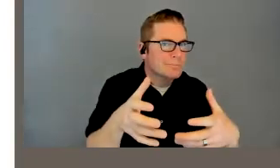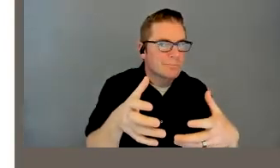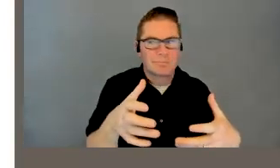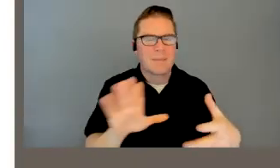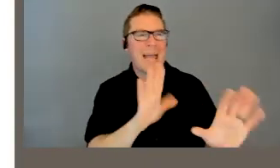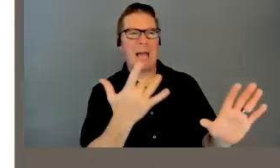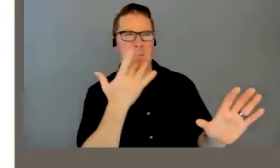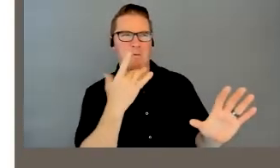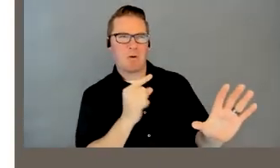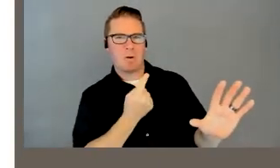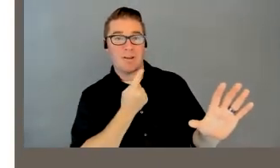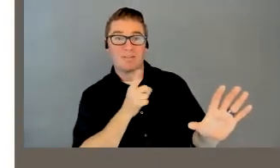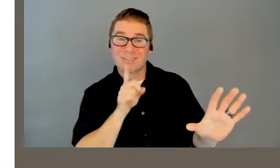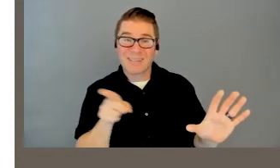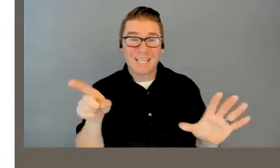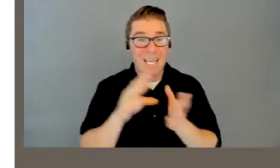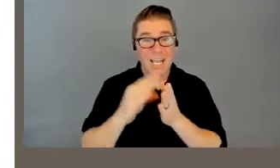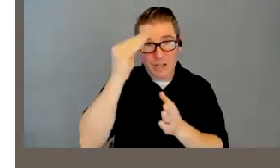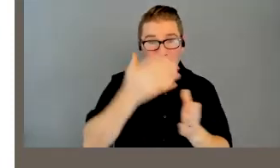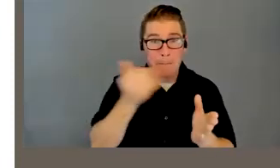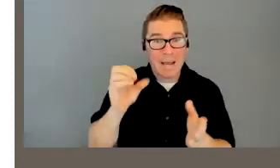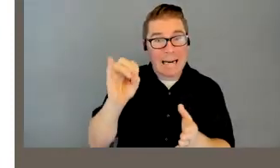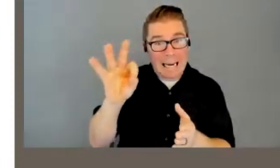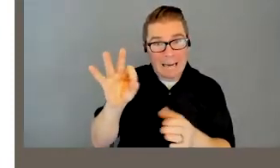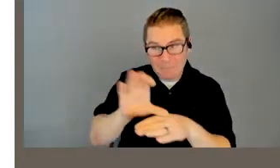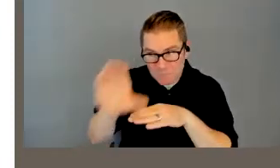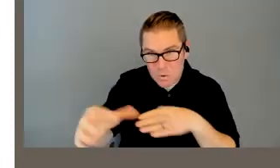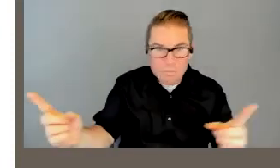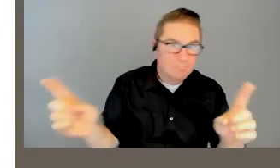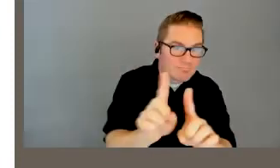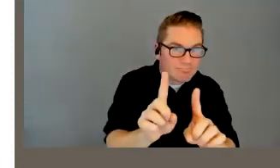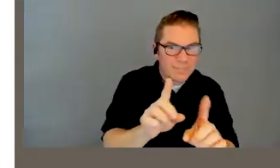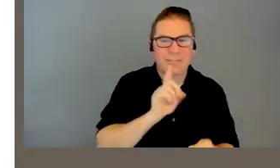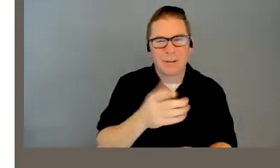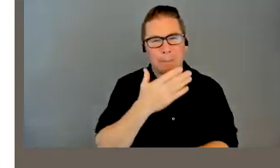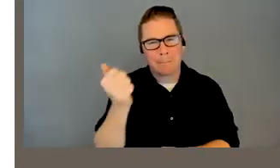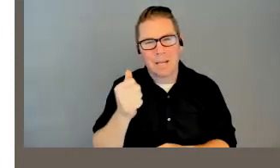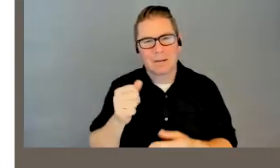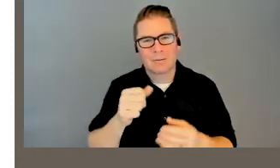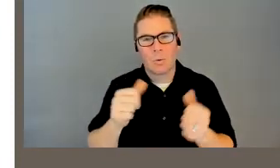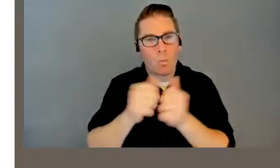It is a better strategy to learn with others. So that's why that one's not on this list.